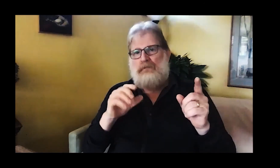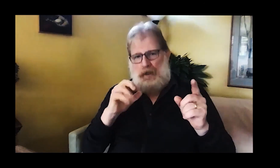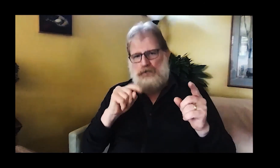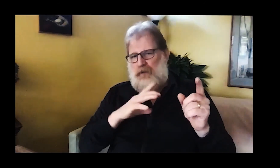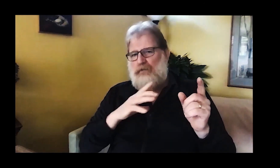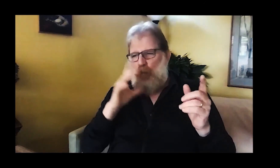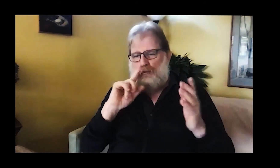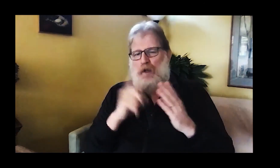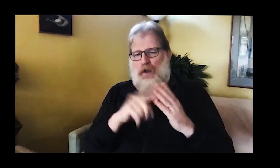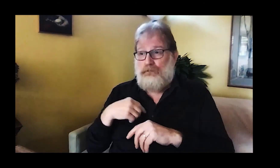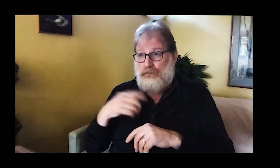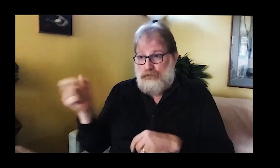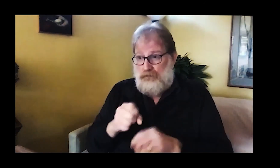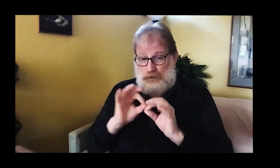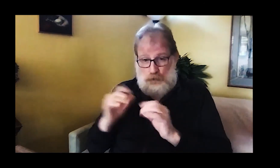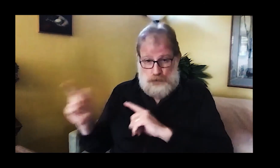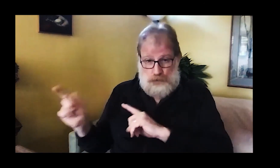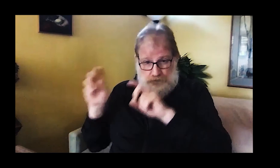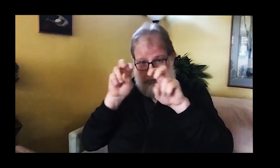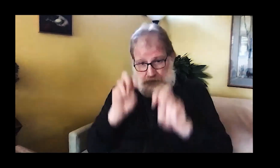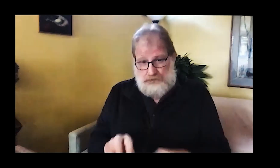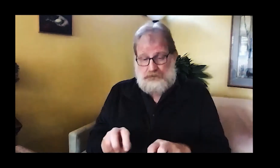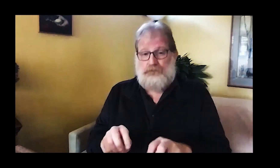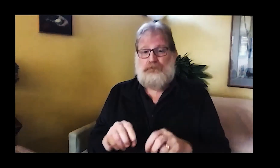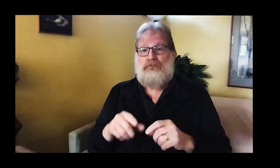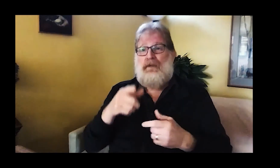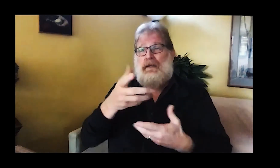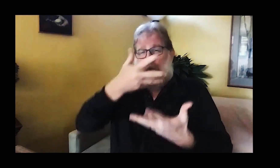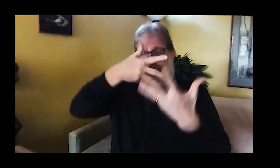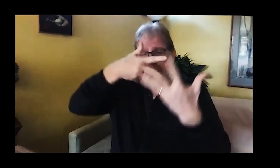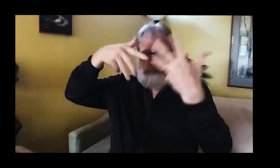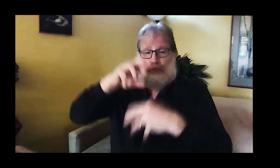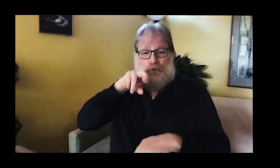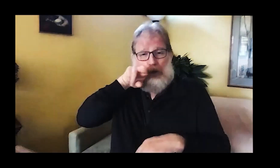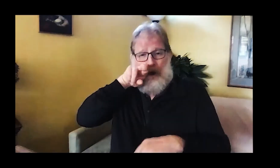and my agent said fine, why don't you come down and bring an interpreter with you? So there I was